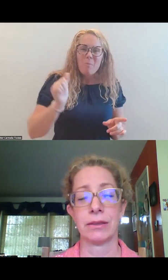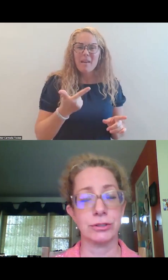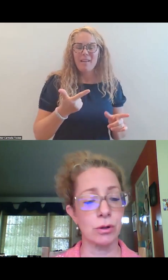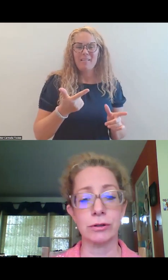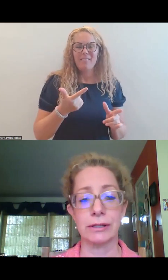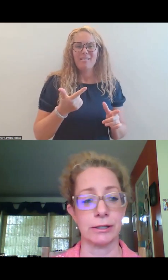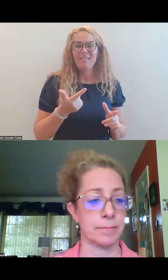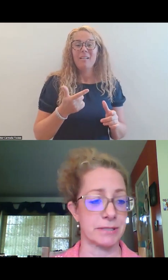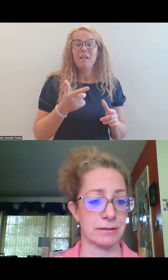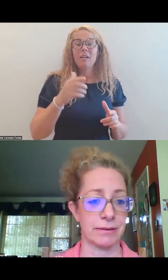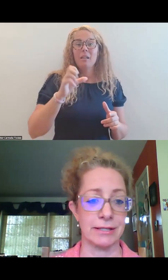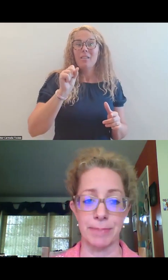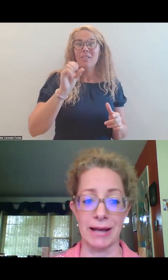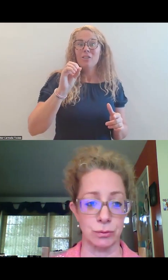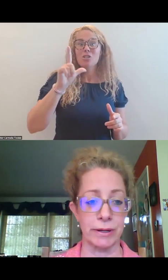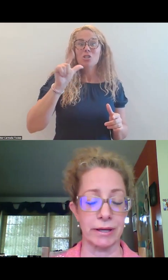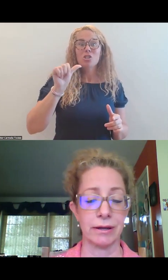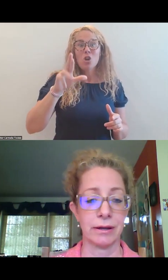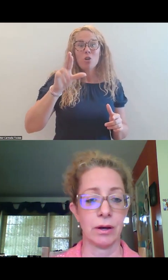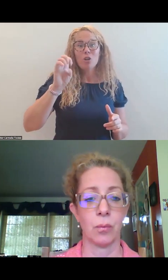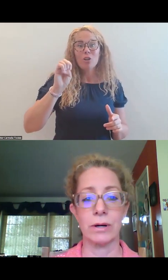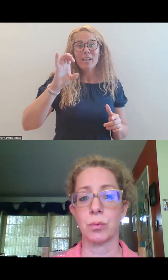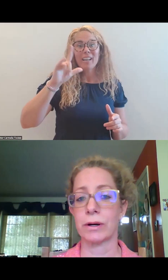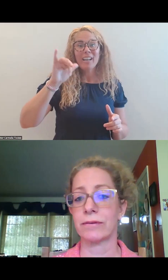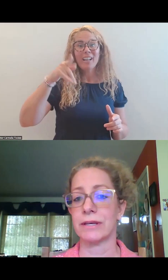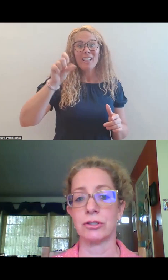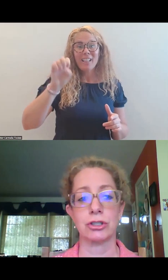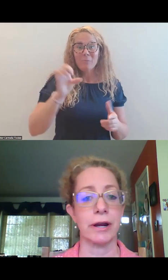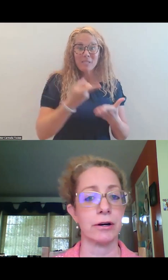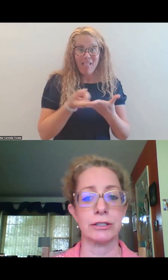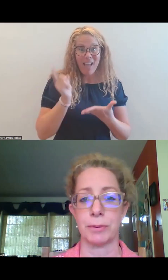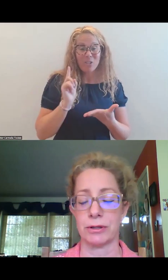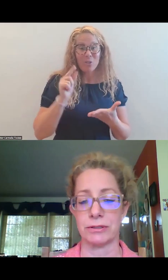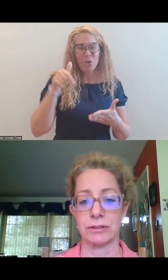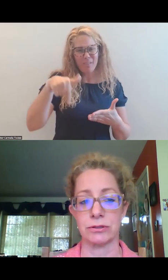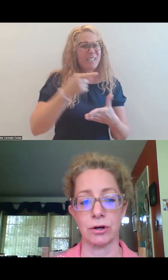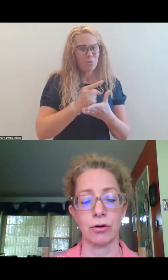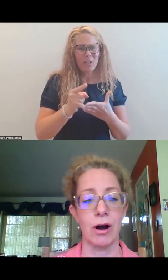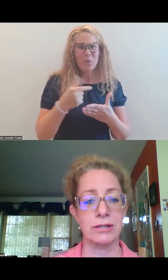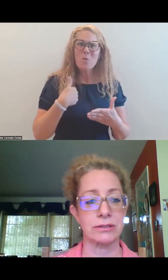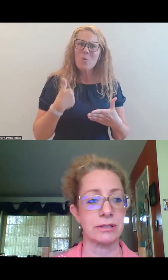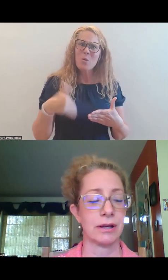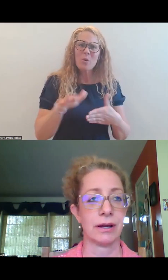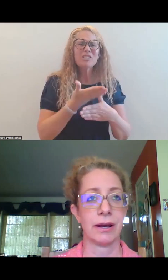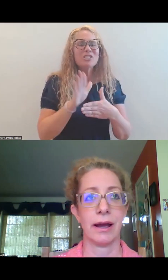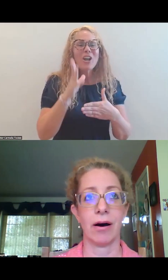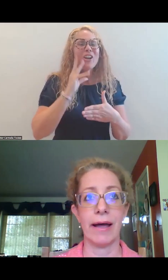THE SOLAR ECLIPSE WAS ONE OF THE SHARED EXPERIENCES ACROSS